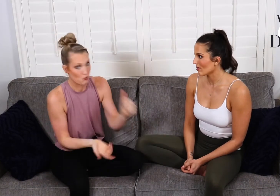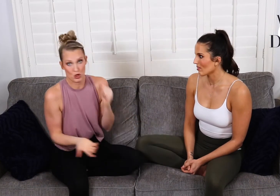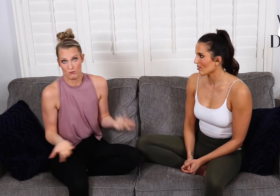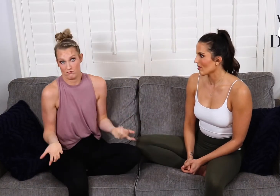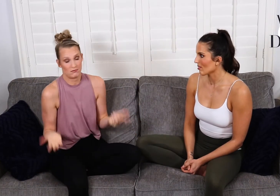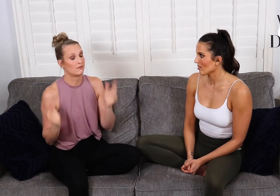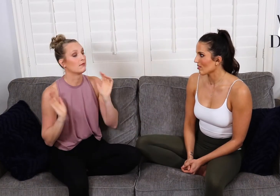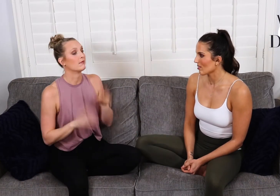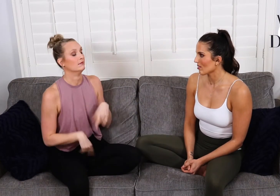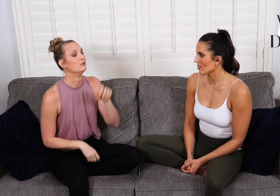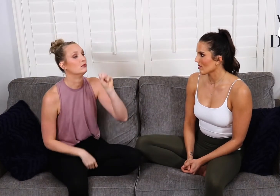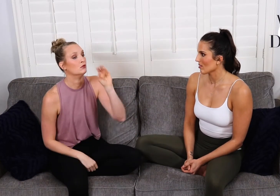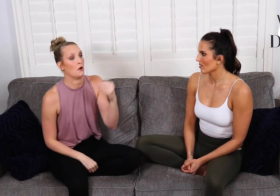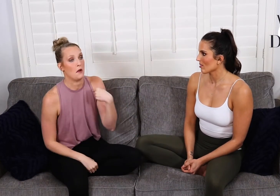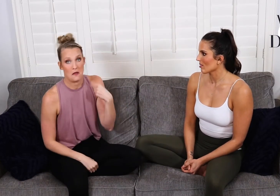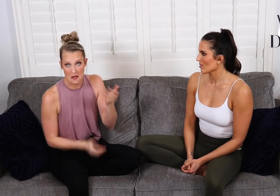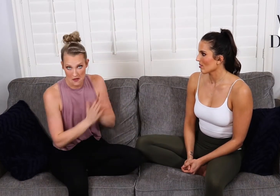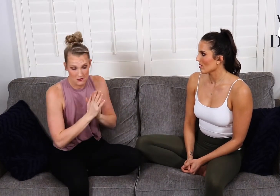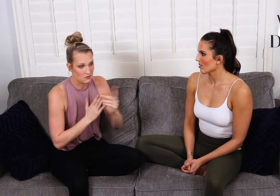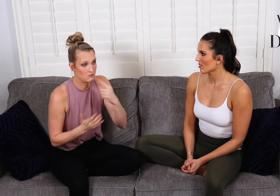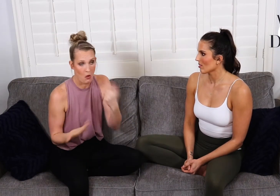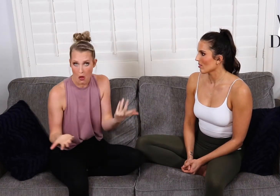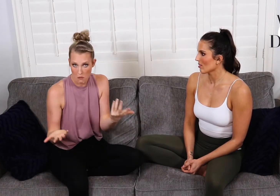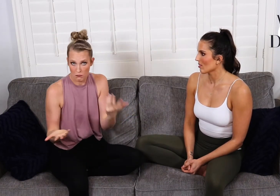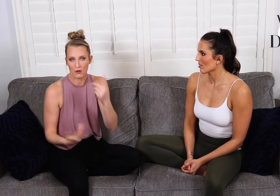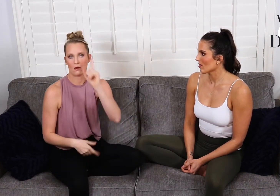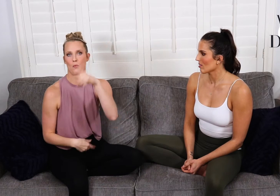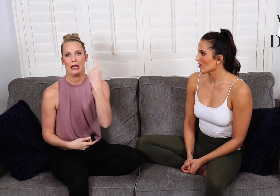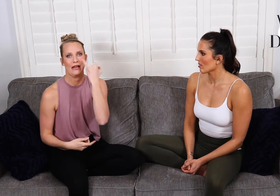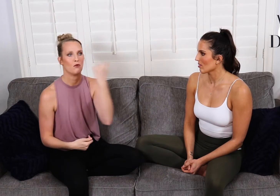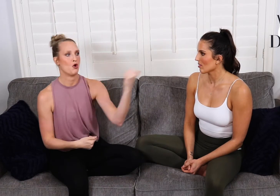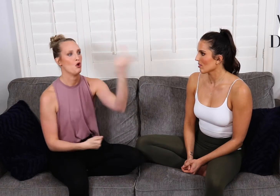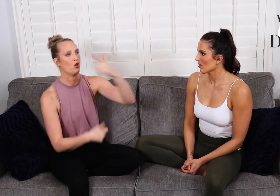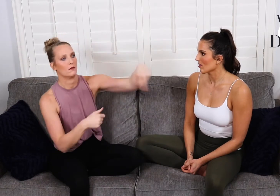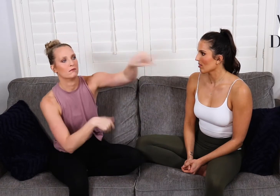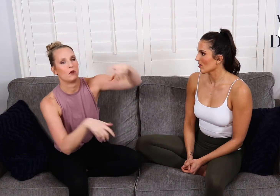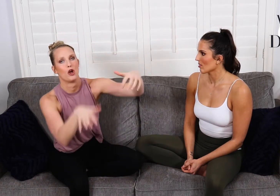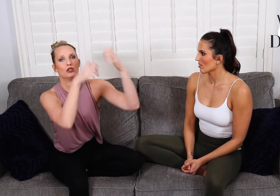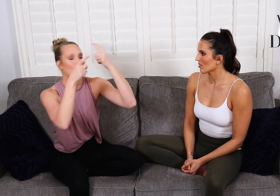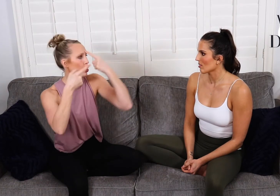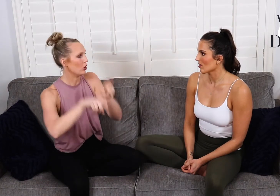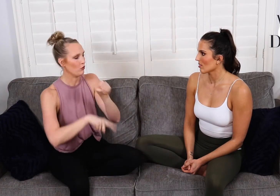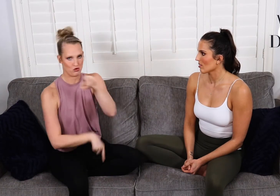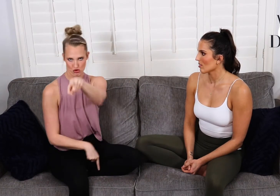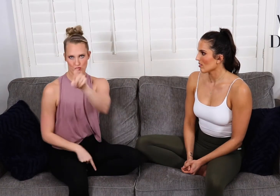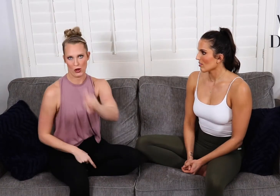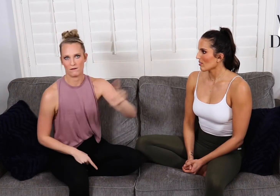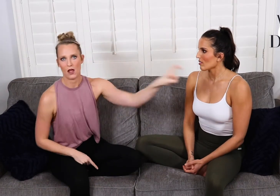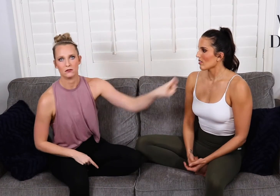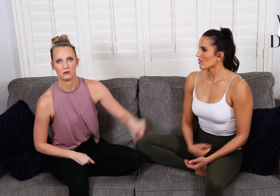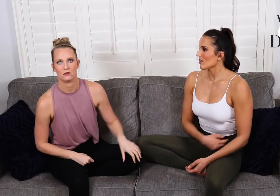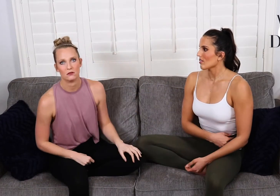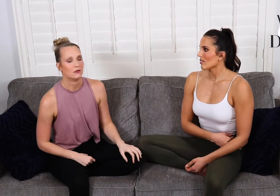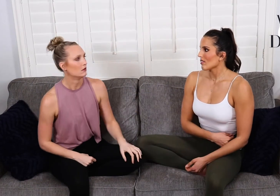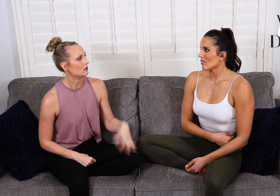but they typically don't do it. So I went ahead and asked the manager and the manager said, “Well, only if everybody in the auditorium agrees